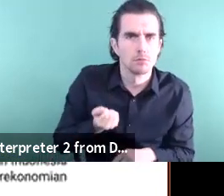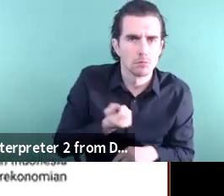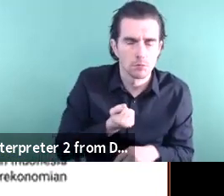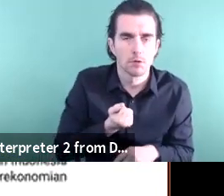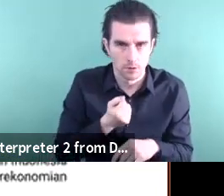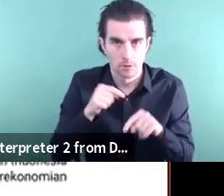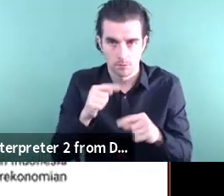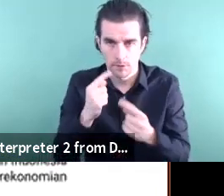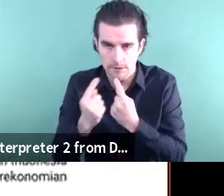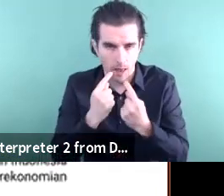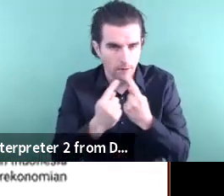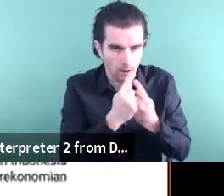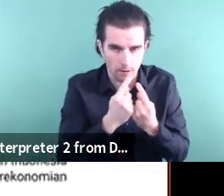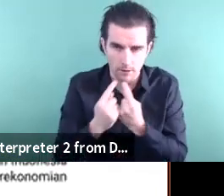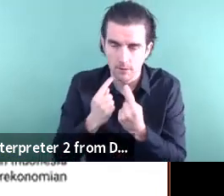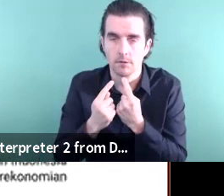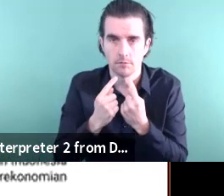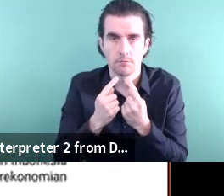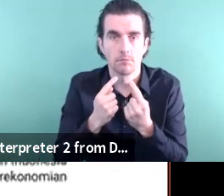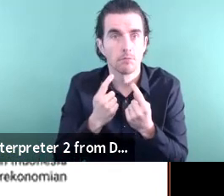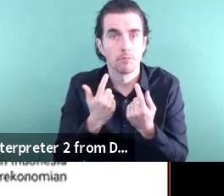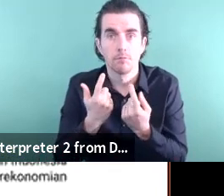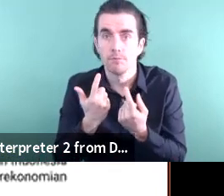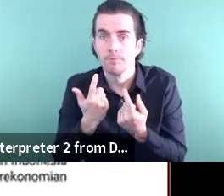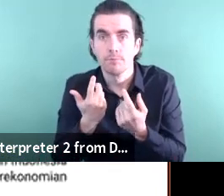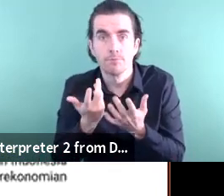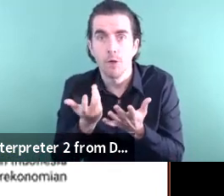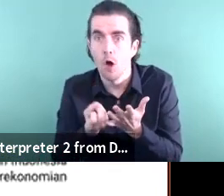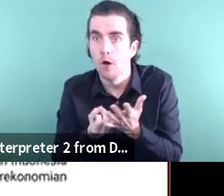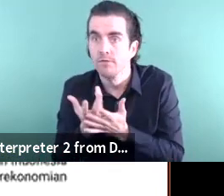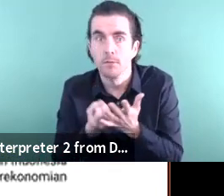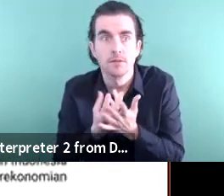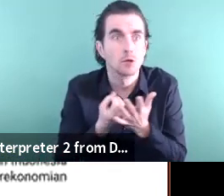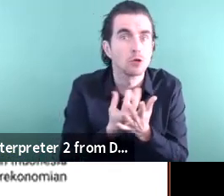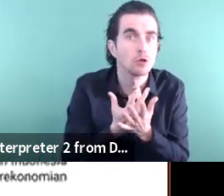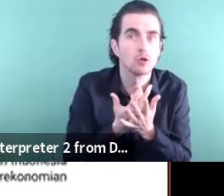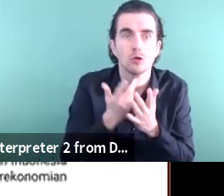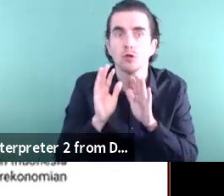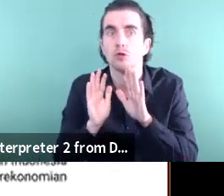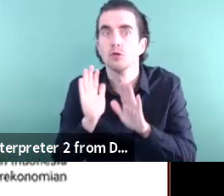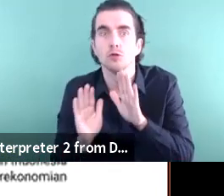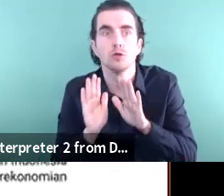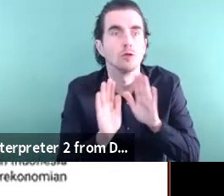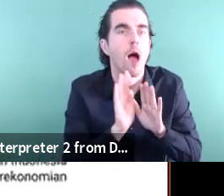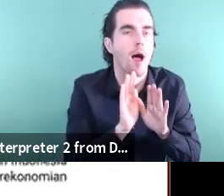that includes just a lot and cannot do better. The extra cost result comes in elasticity form